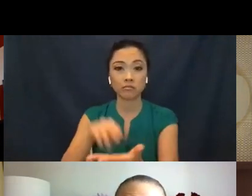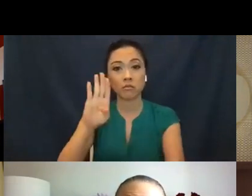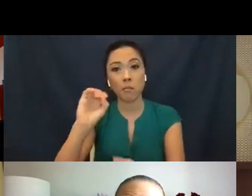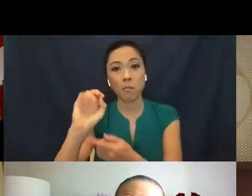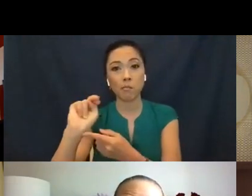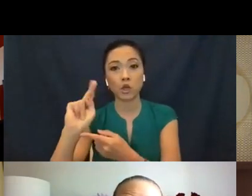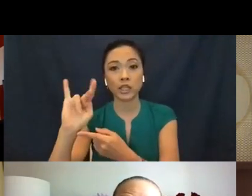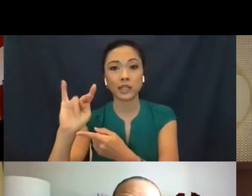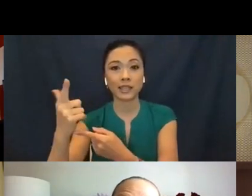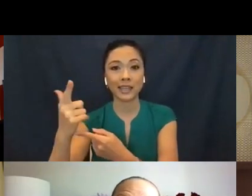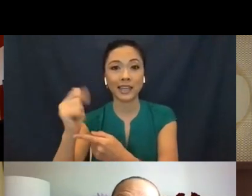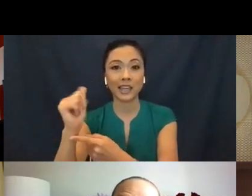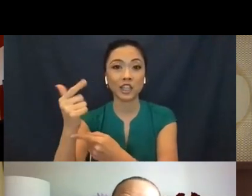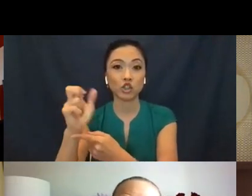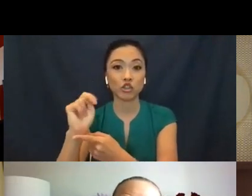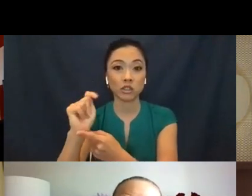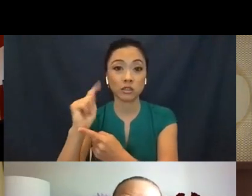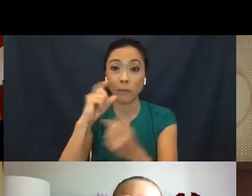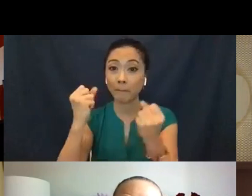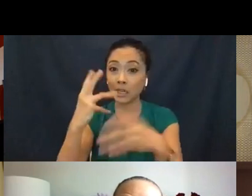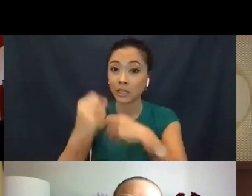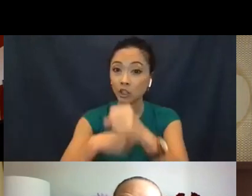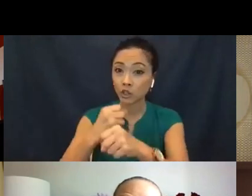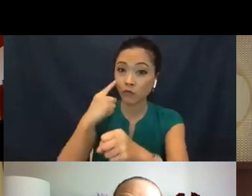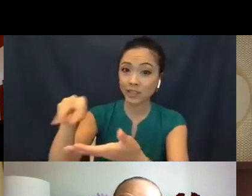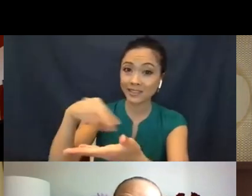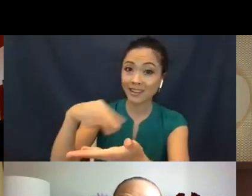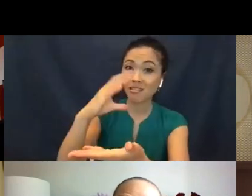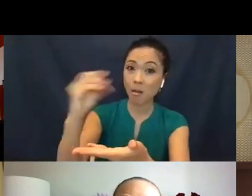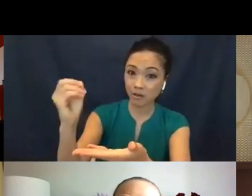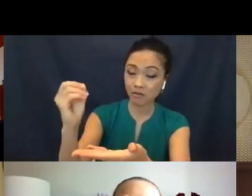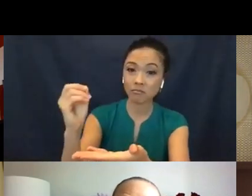then moved to the presenter side, working as the managing